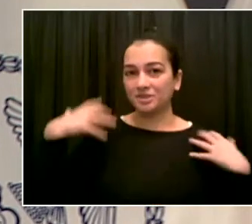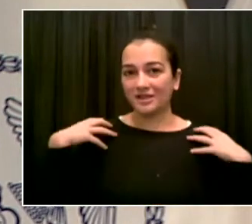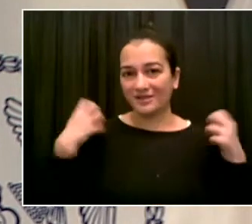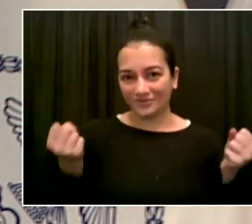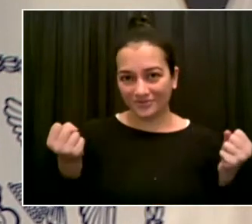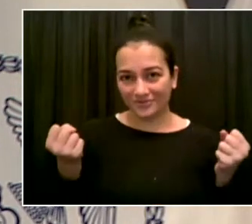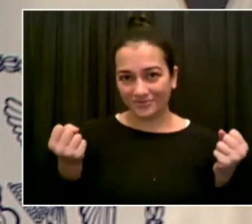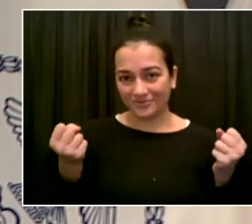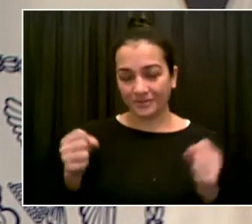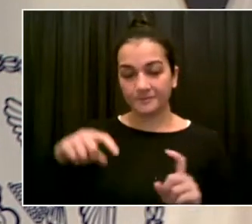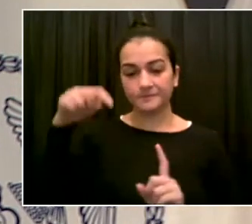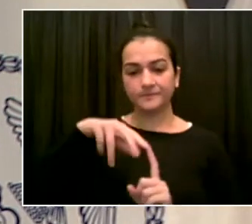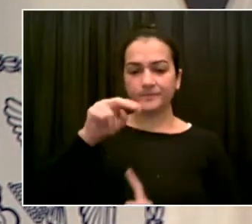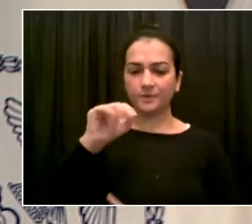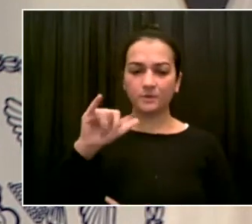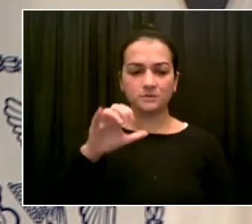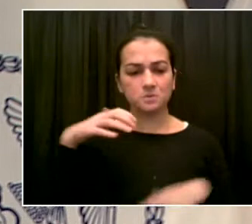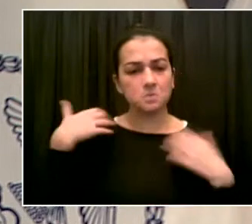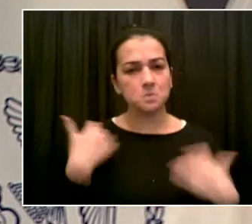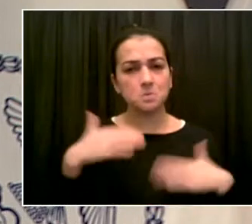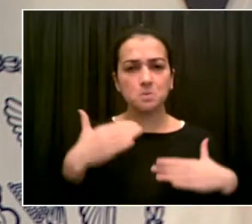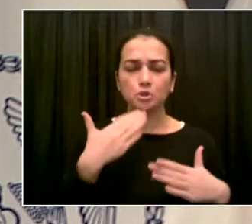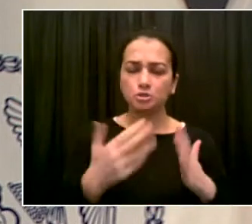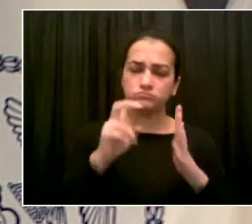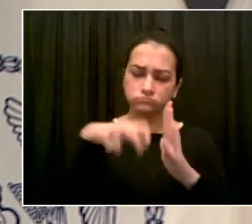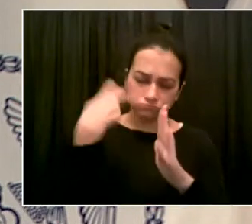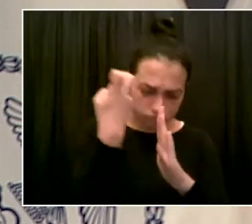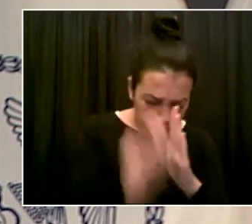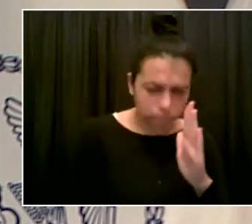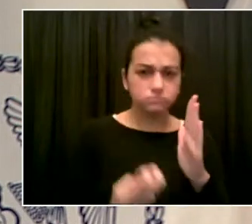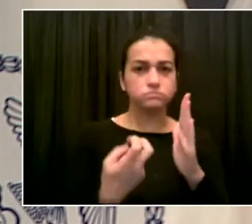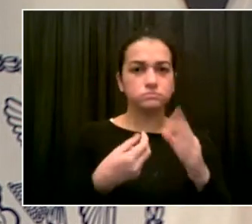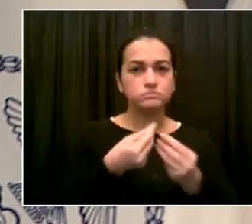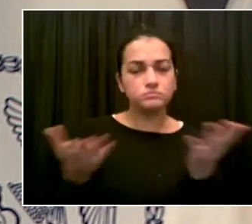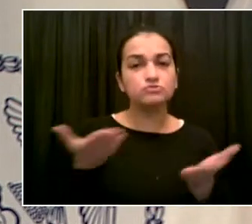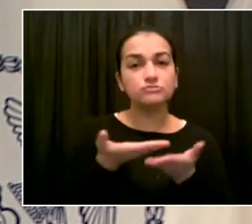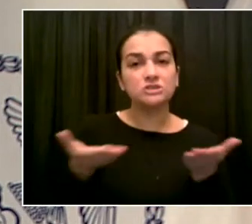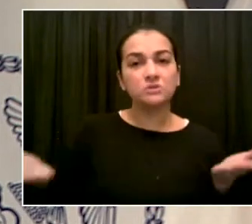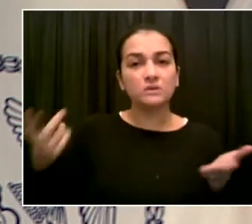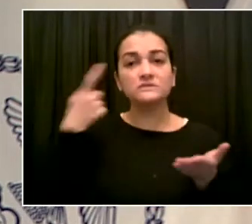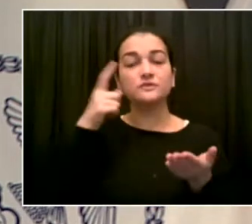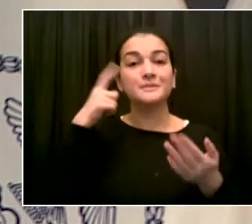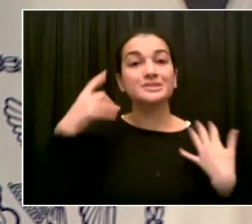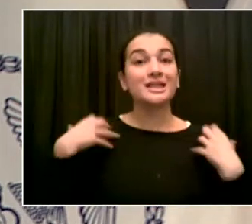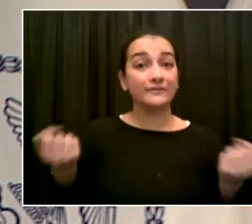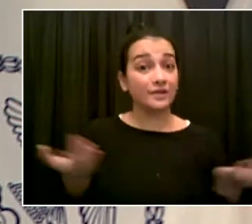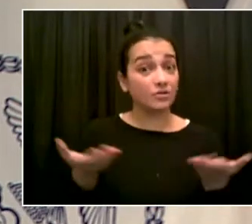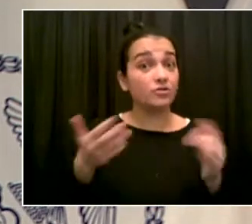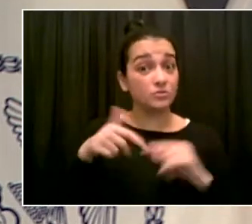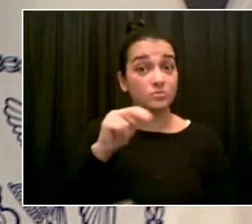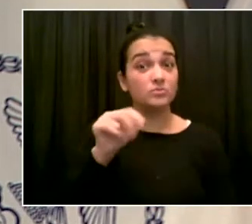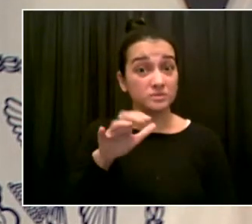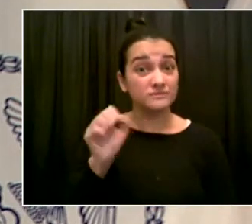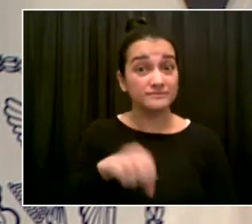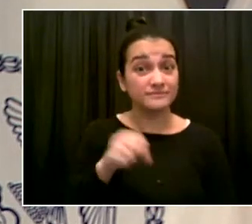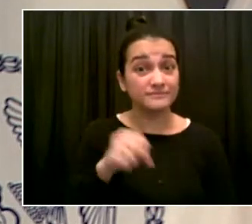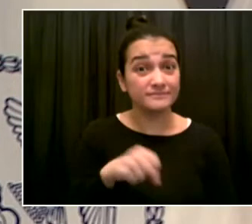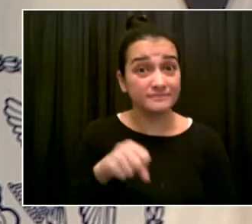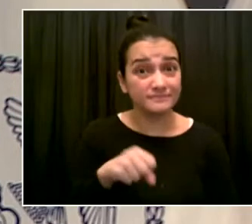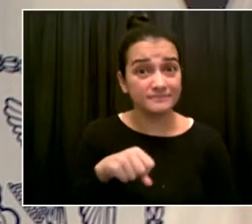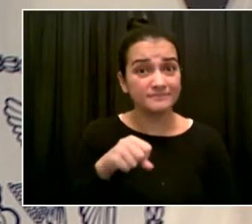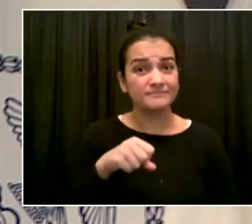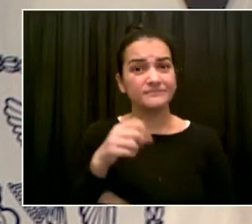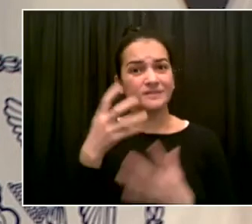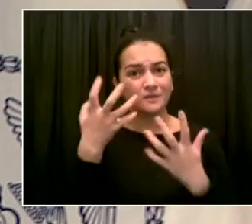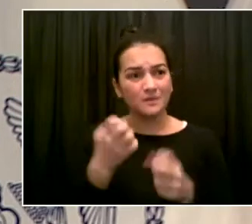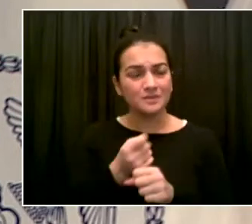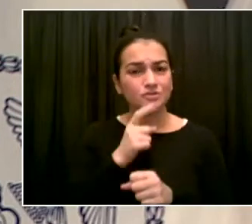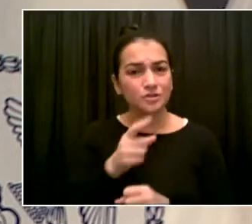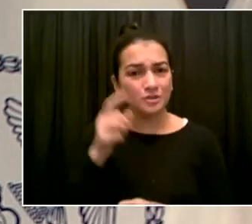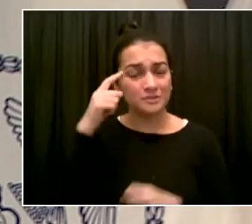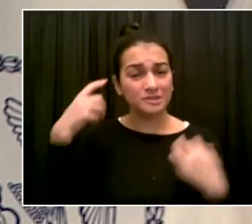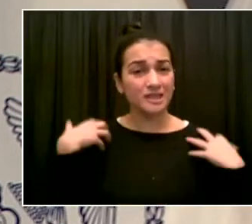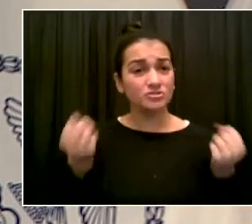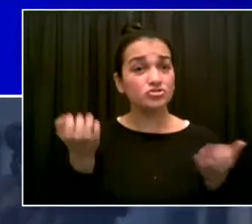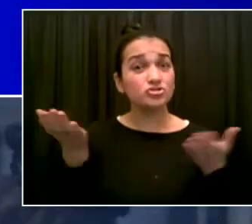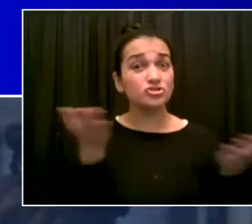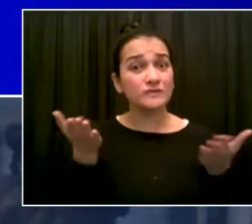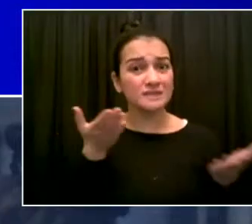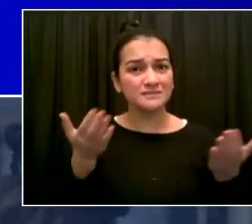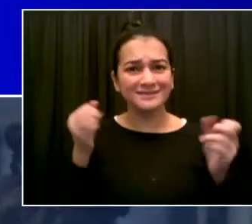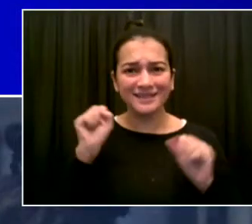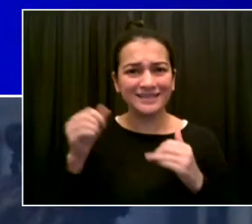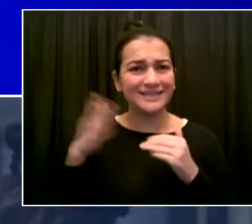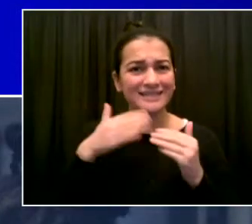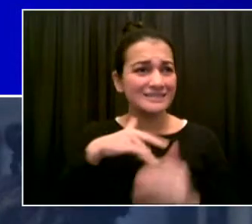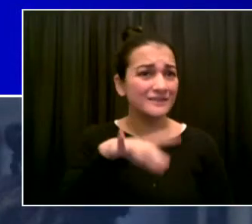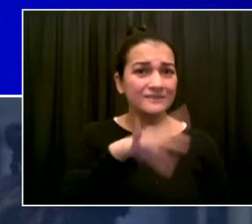COMES TO MENTAL